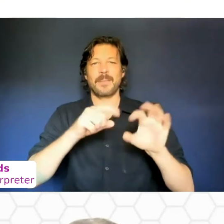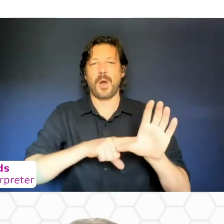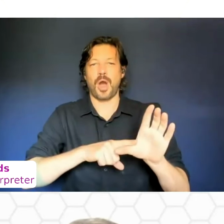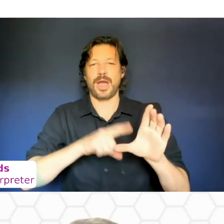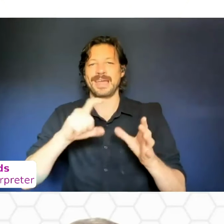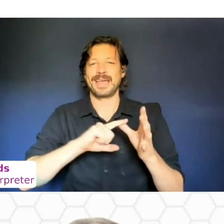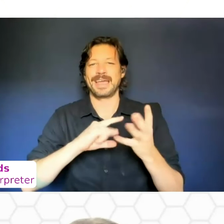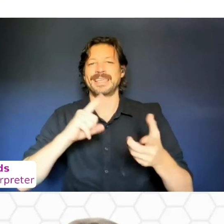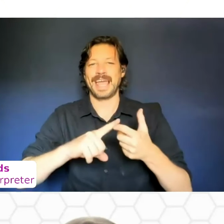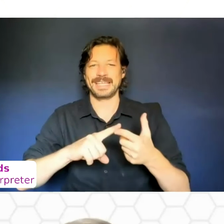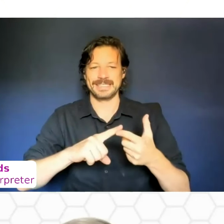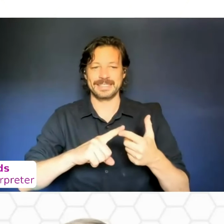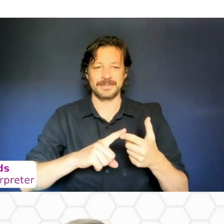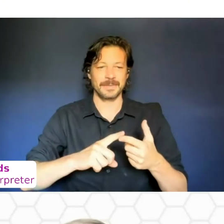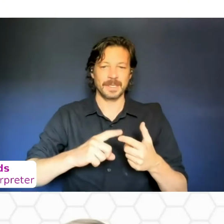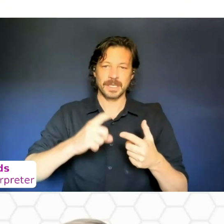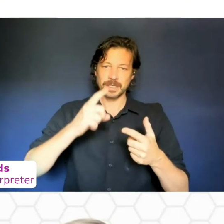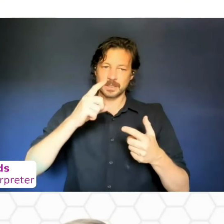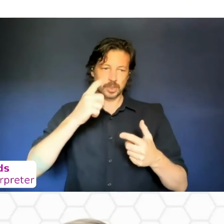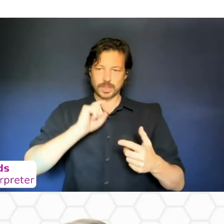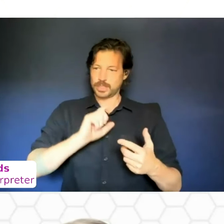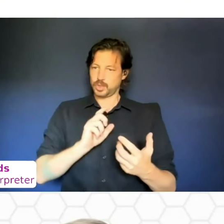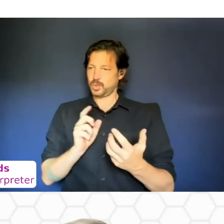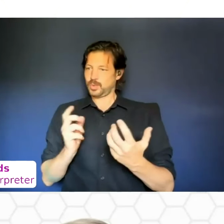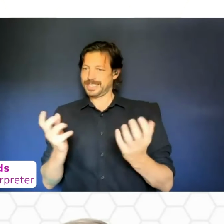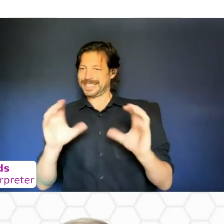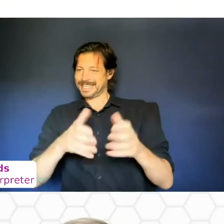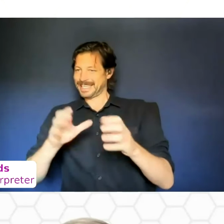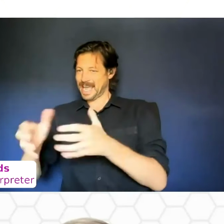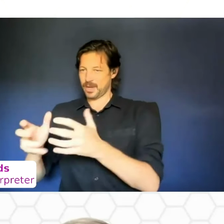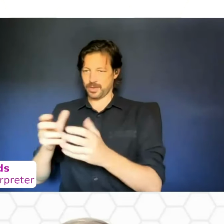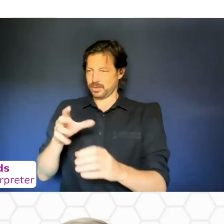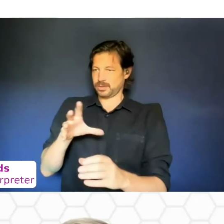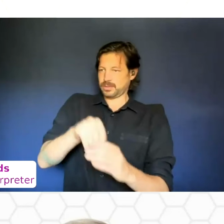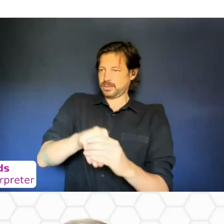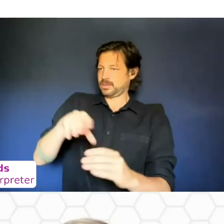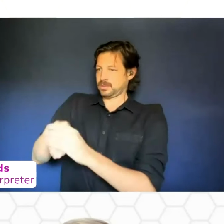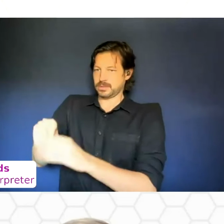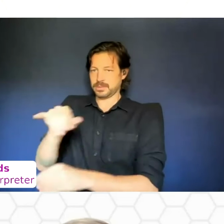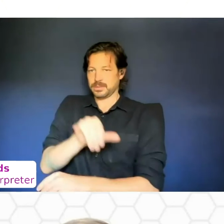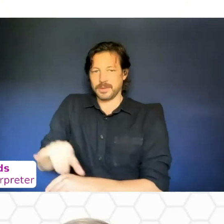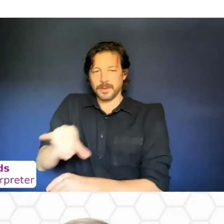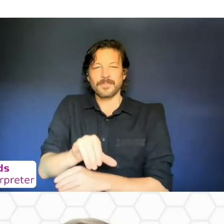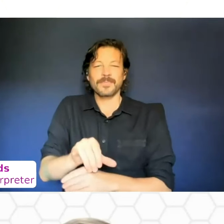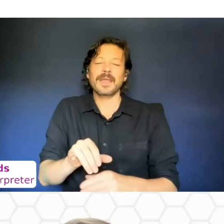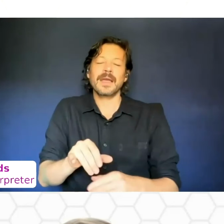them into one of these categories of what are they, at the least as Miles mentioned, that the